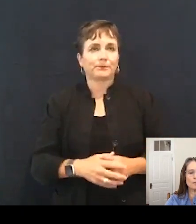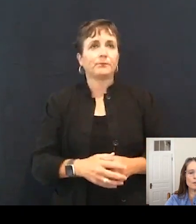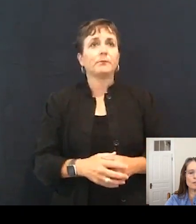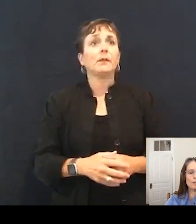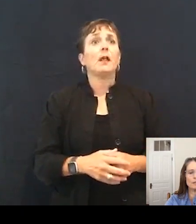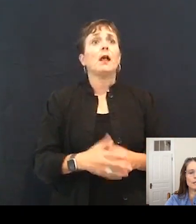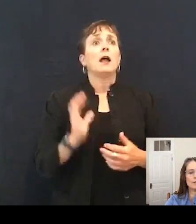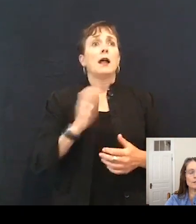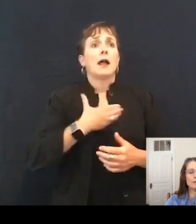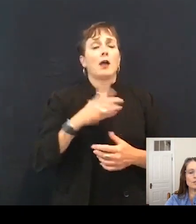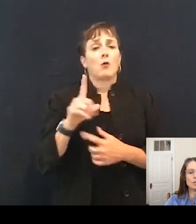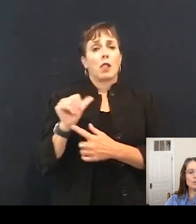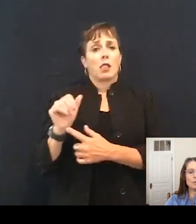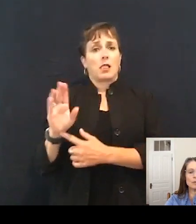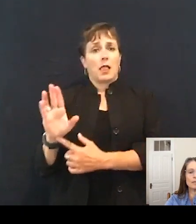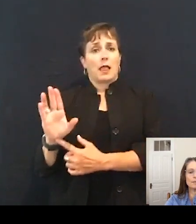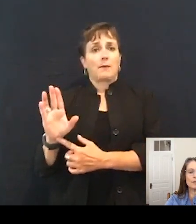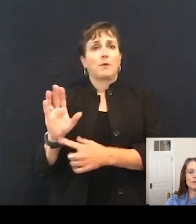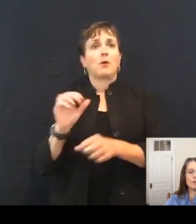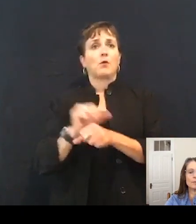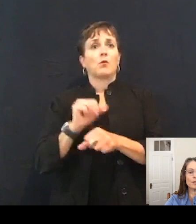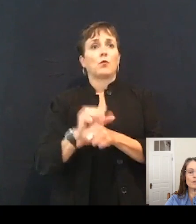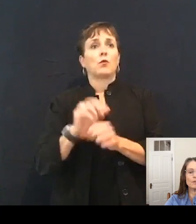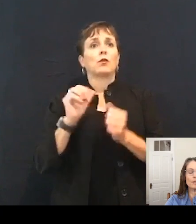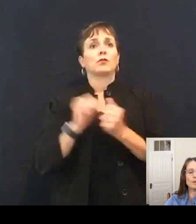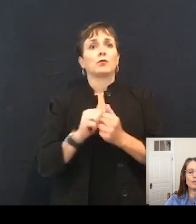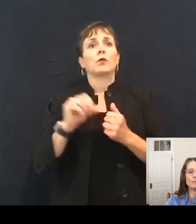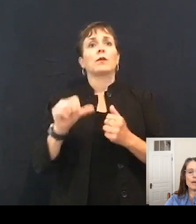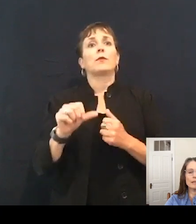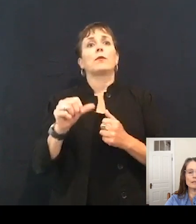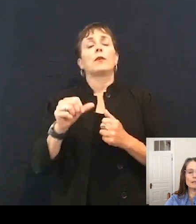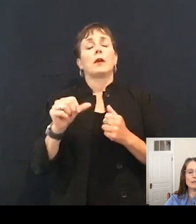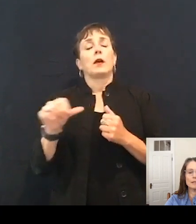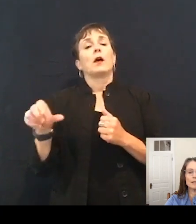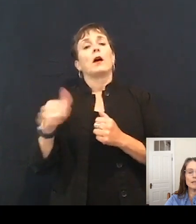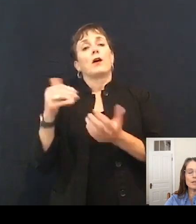to test gene replacement therapy for hearing and balance.